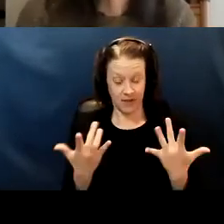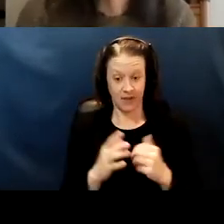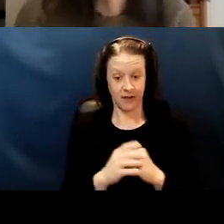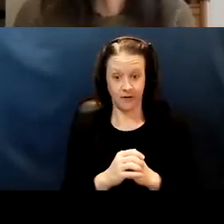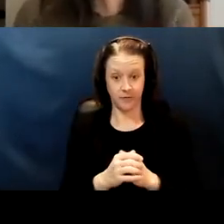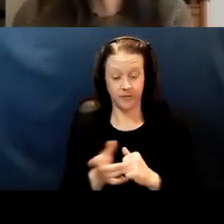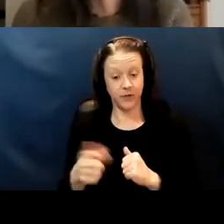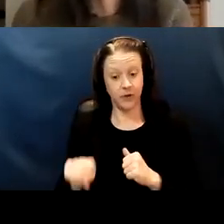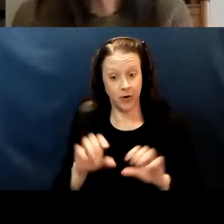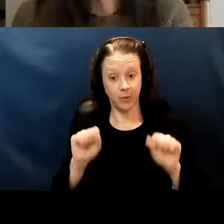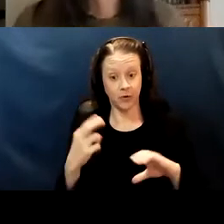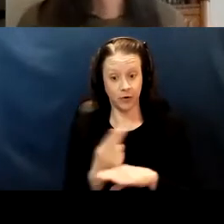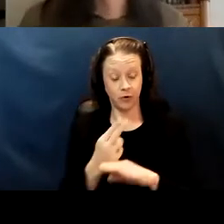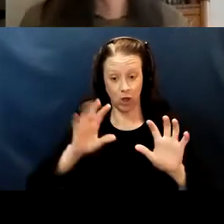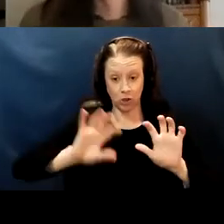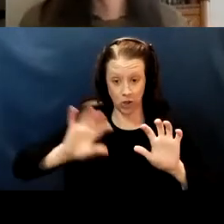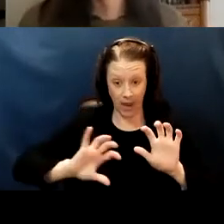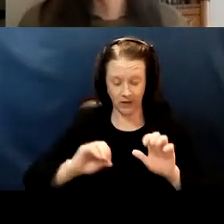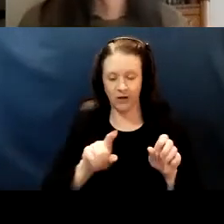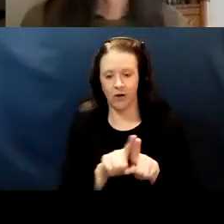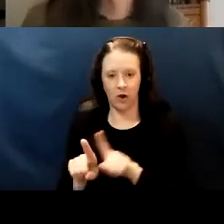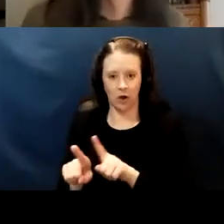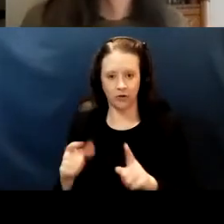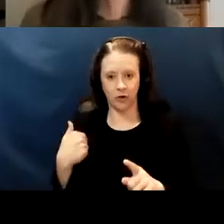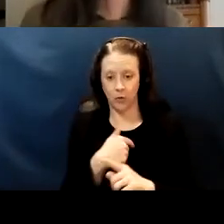you are able to use the chat and we'll also potentially if you'd